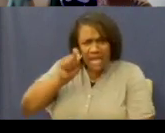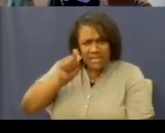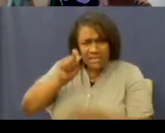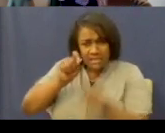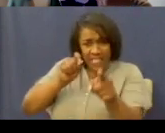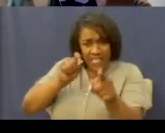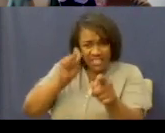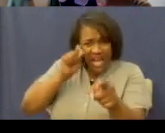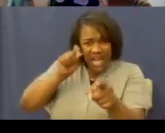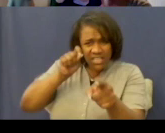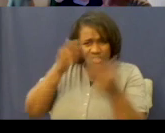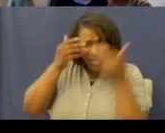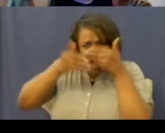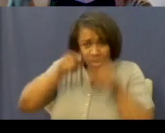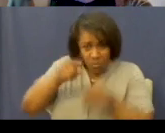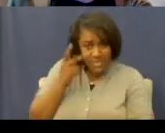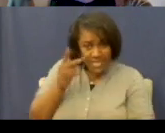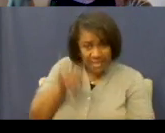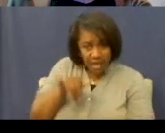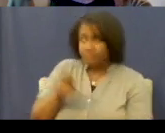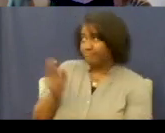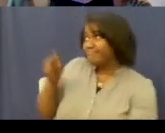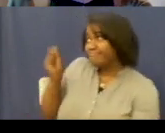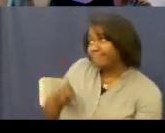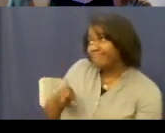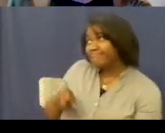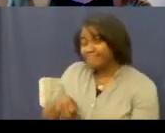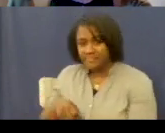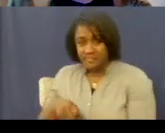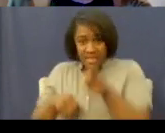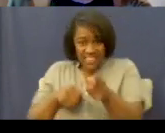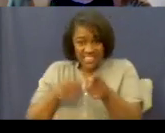Queenie: Yeah. Nina Schor: That dark dot is called the nucleus.